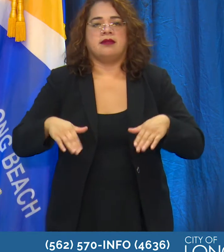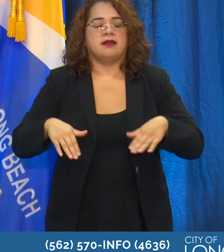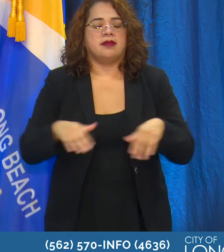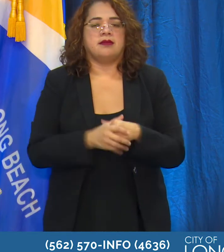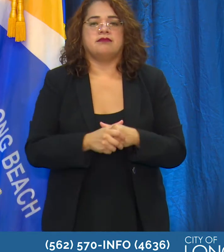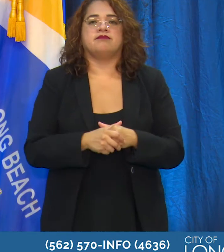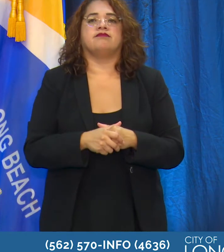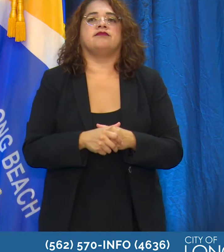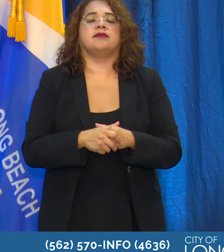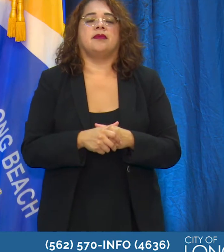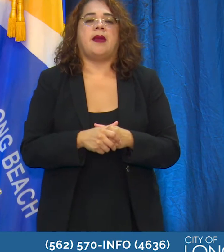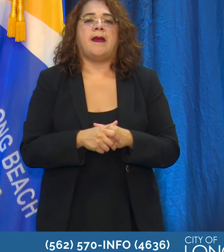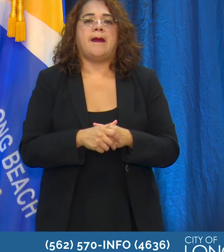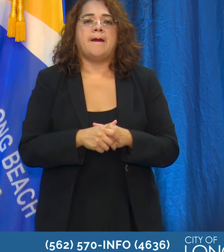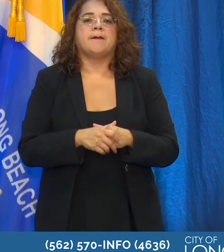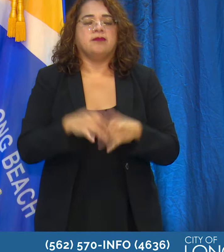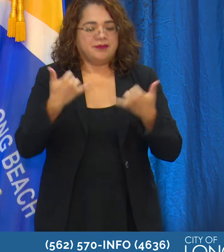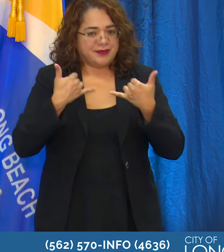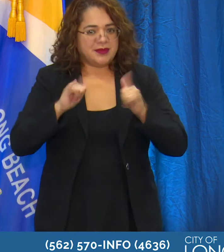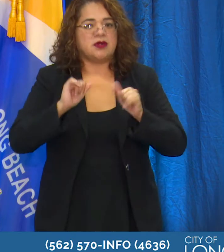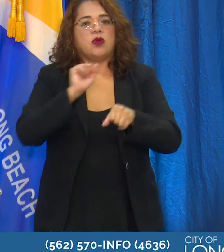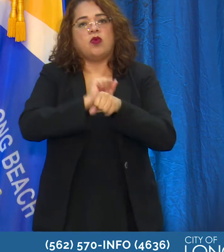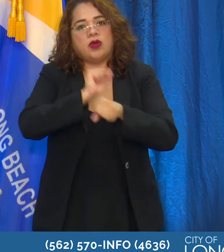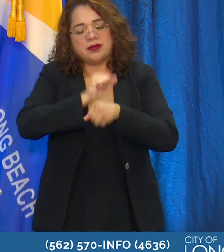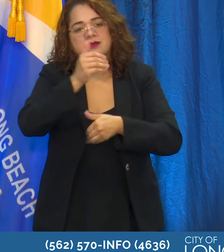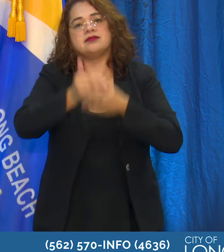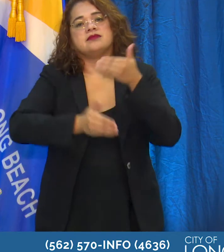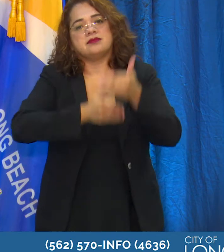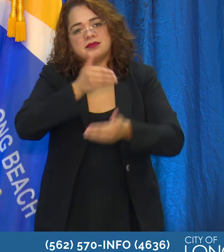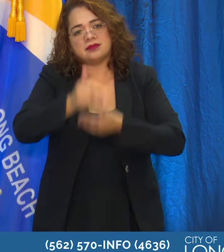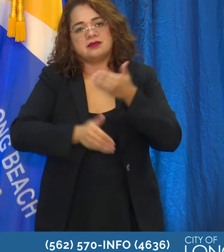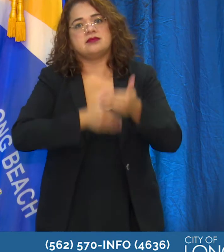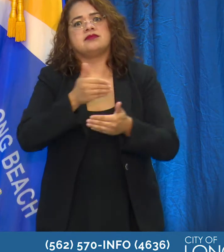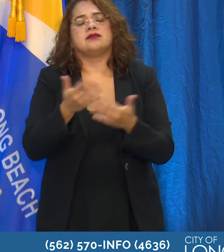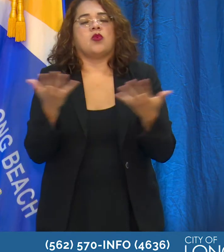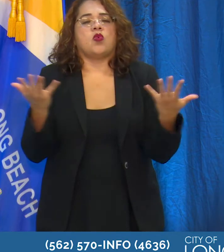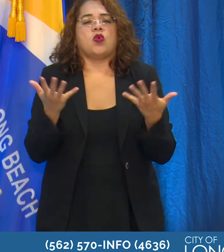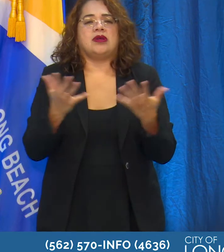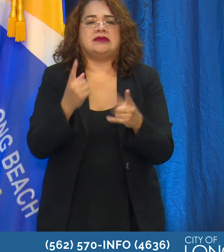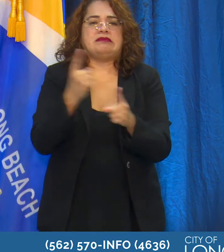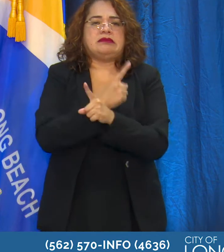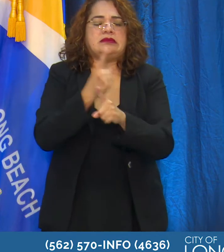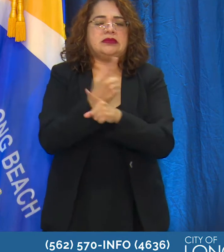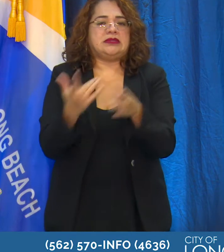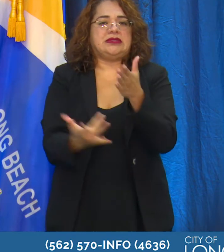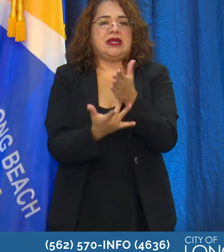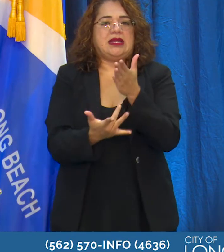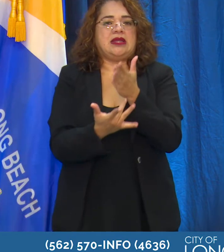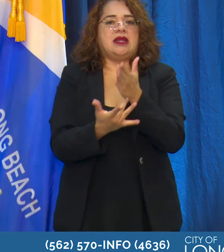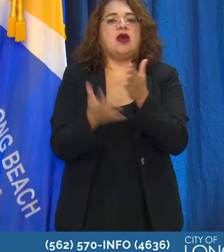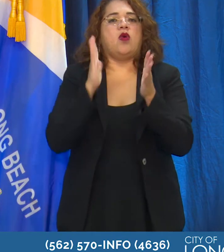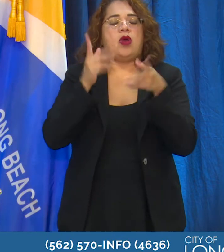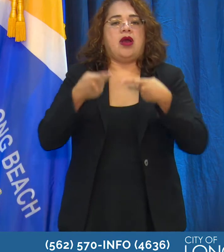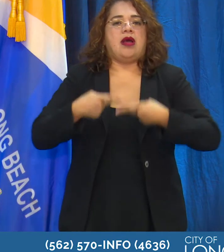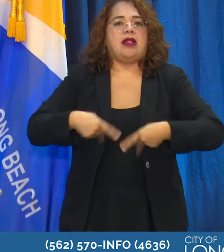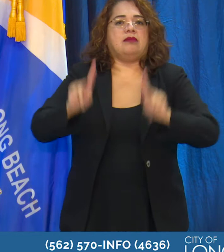So we're still working on it. We're trying to find the appropriate technology that will allow us to have the best sound